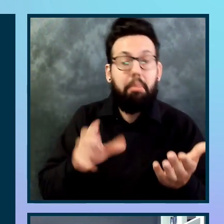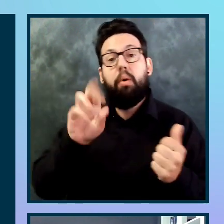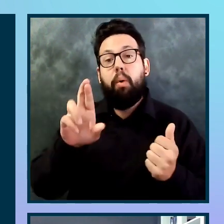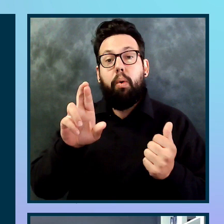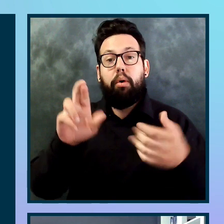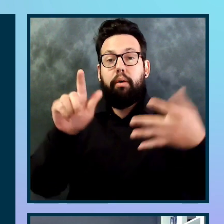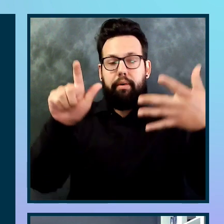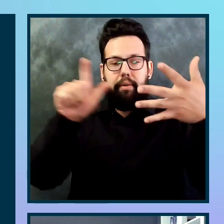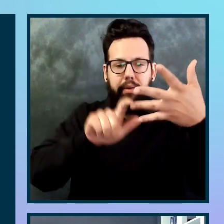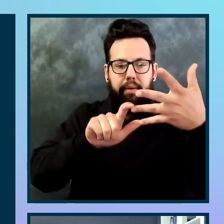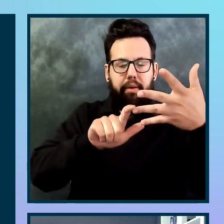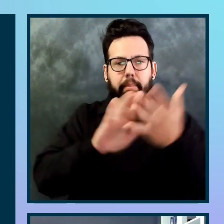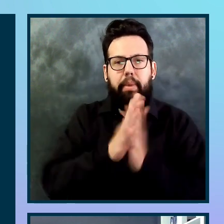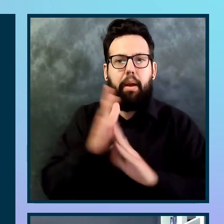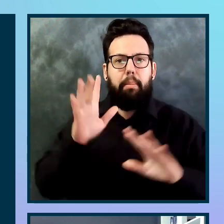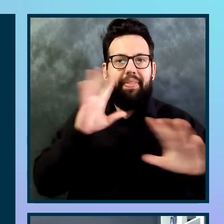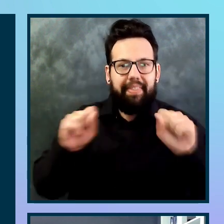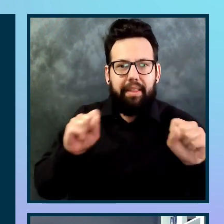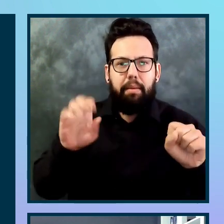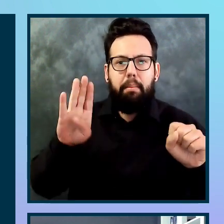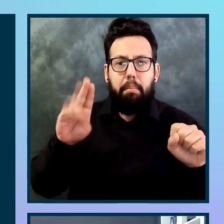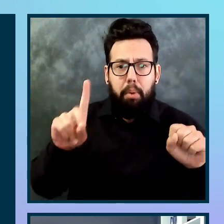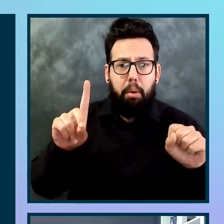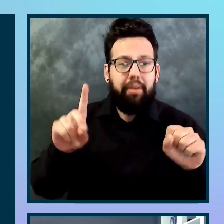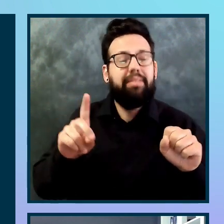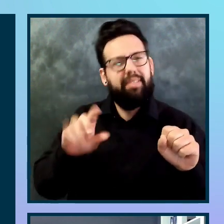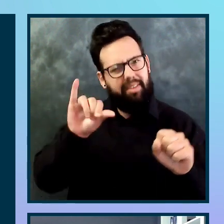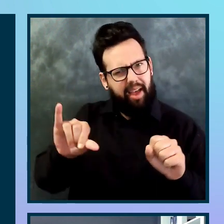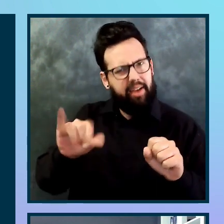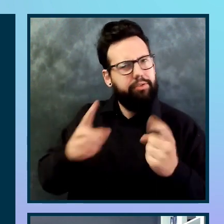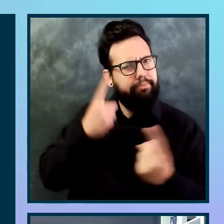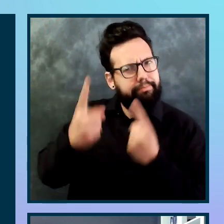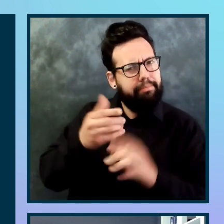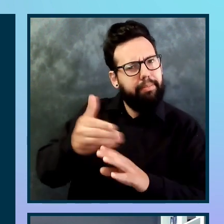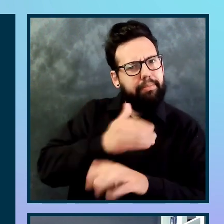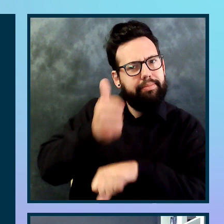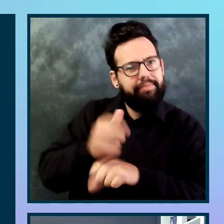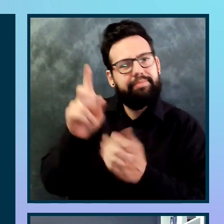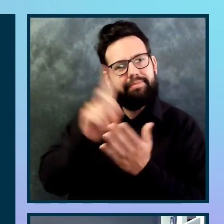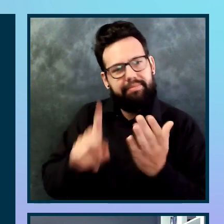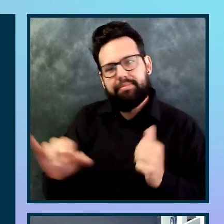to indicate that you're gonna go somewhere? So that's for the pointer device users. For keyboard operation,